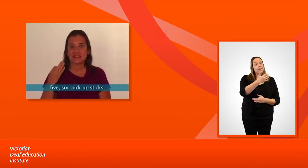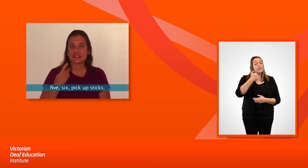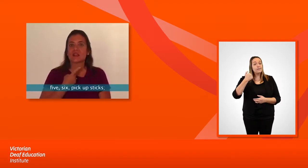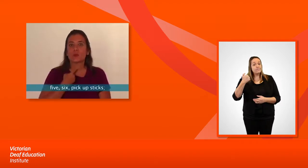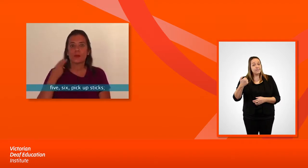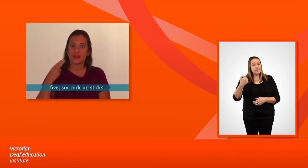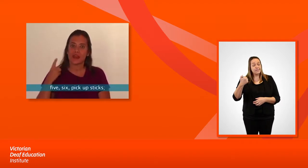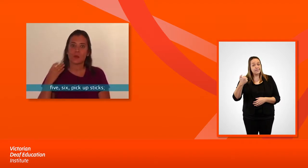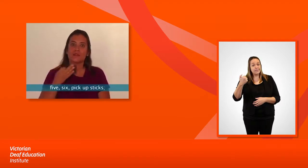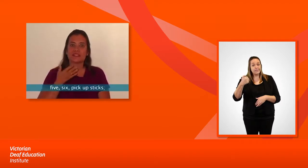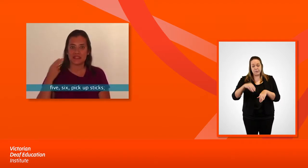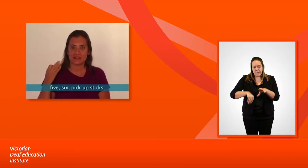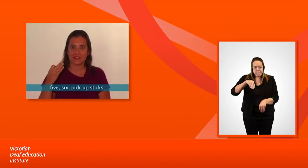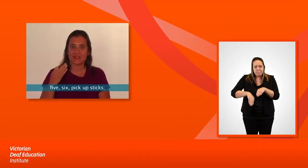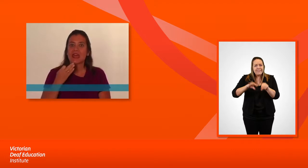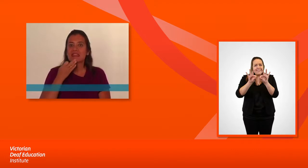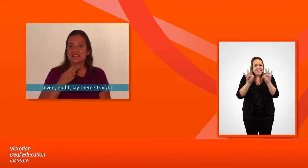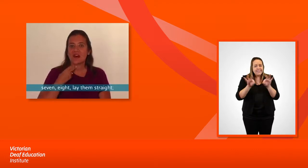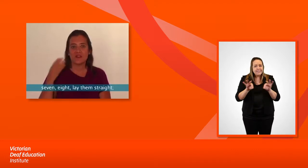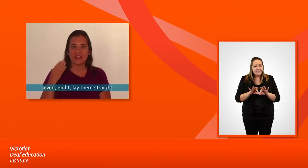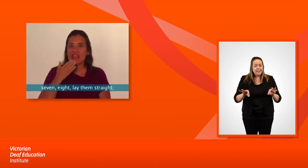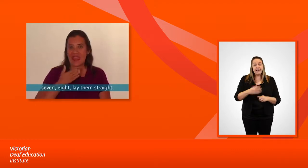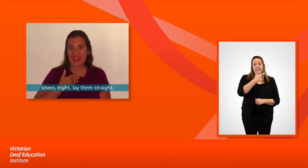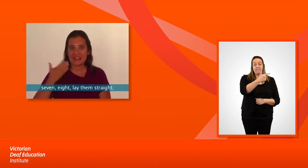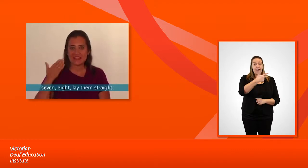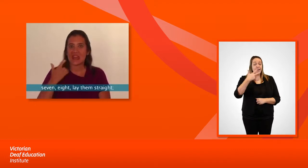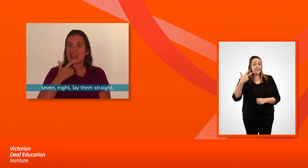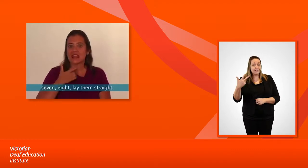Seven, eight, lay them straight.